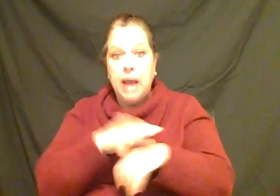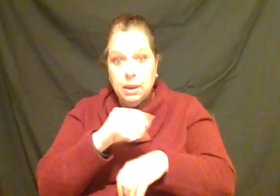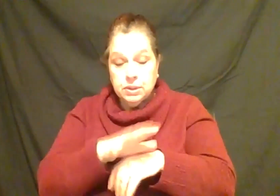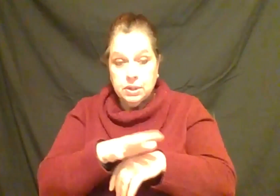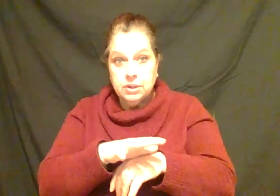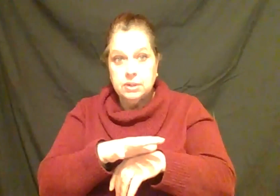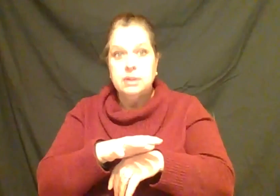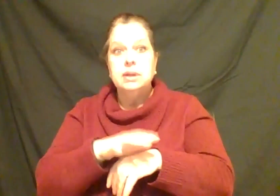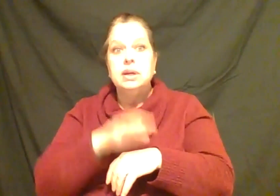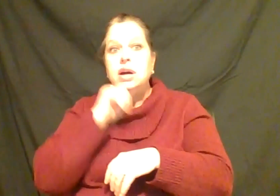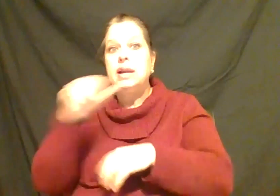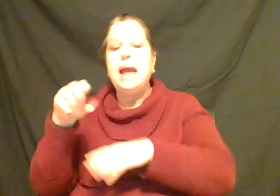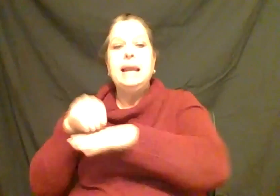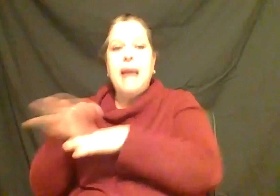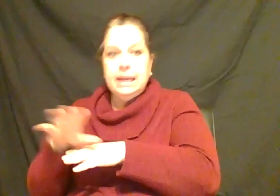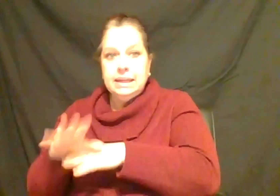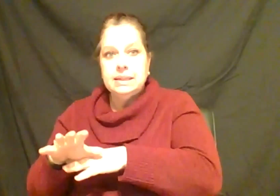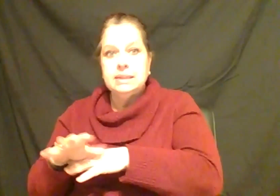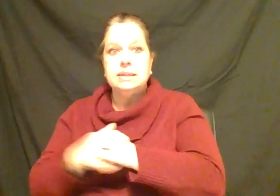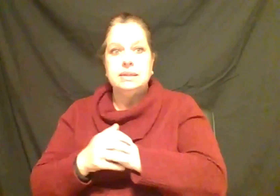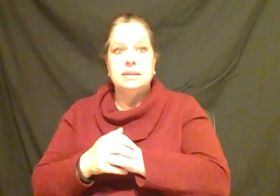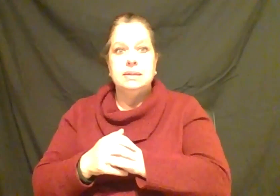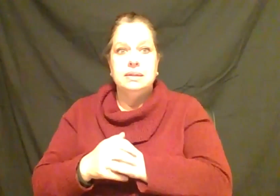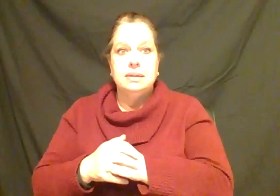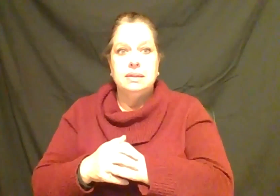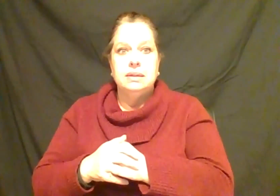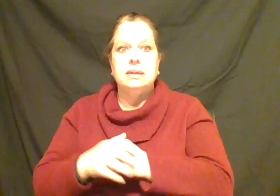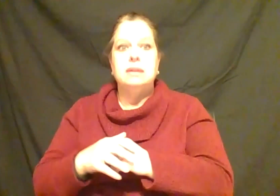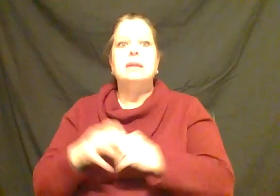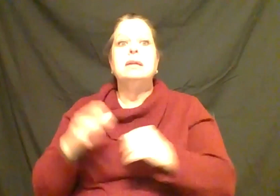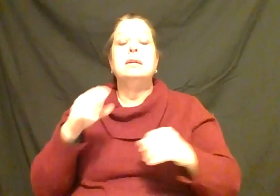said guidance so i just want to take the opportunity for advocacy school counseling